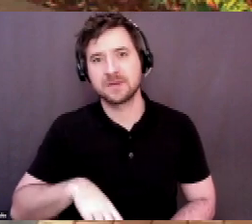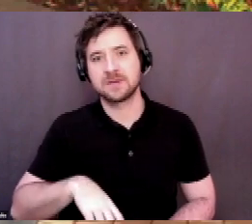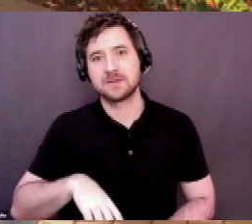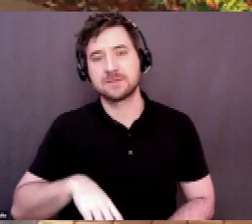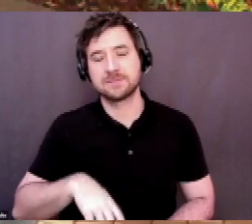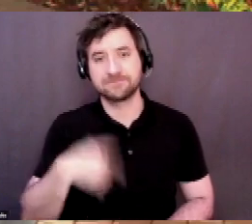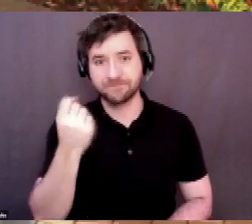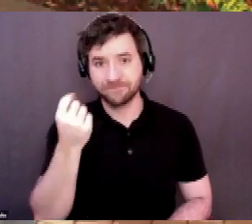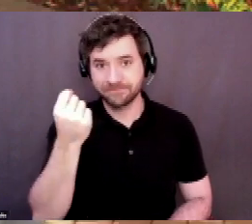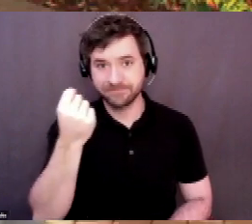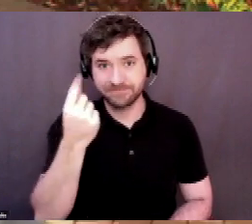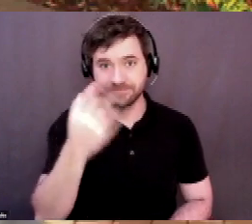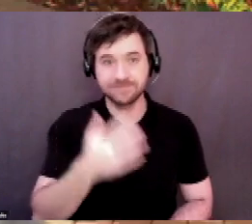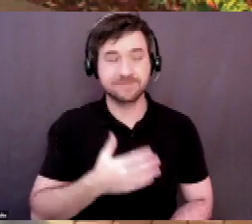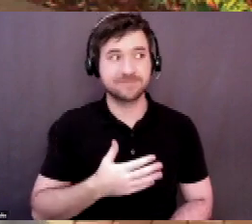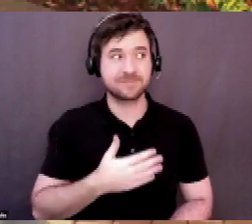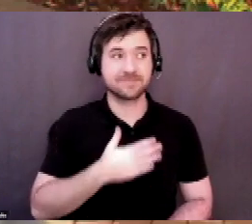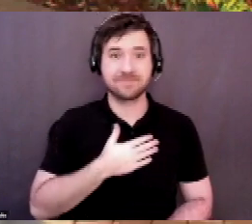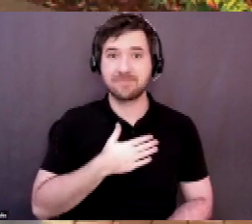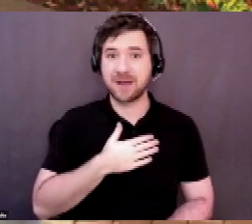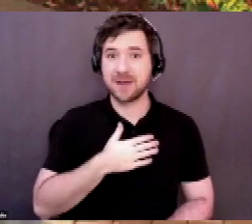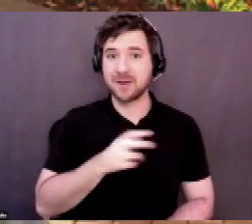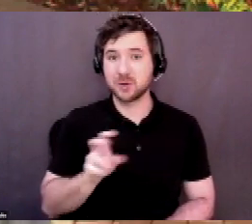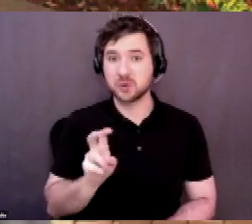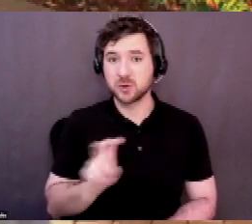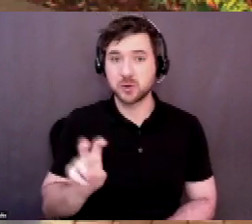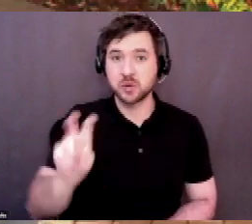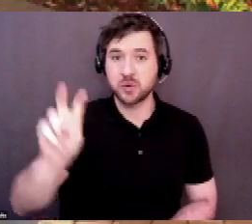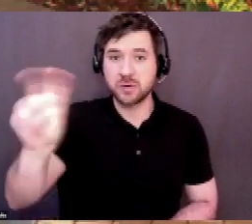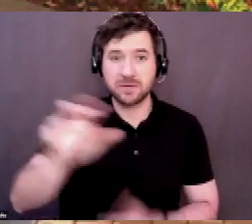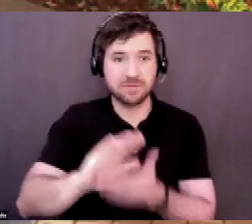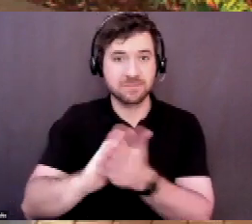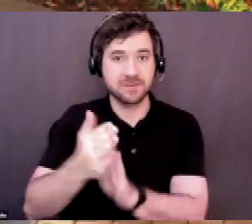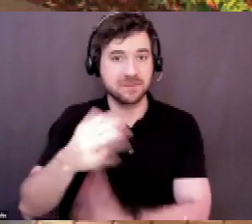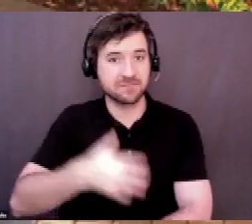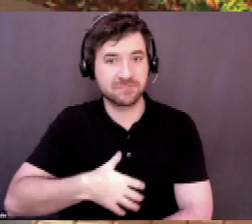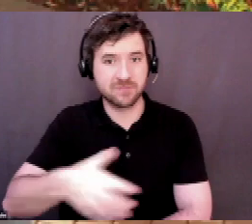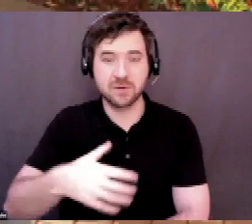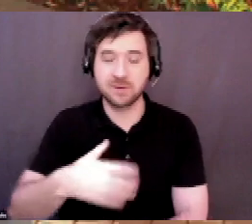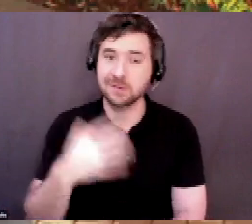pregnant was so much harder than I had ever anticipated.